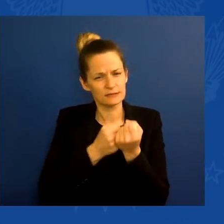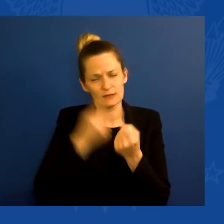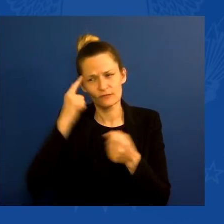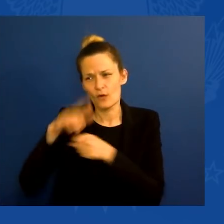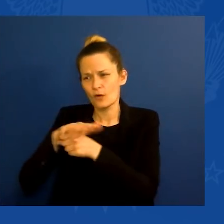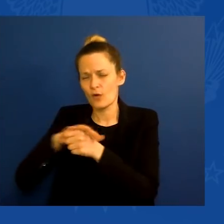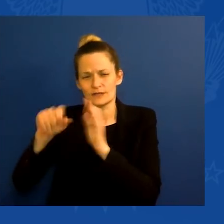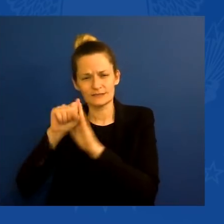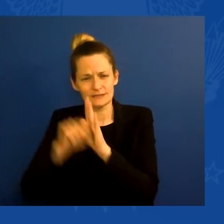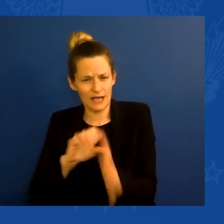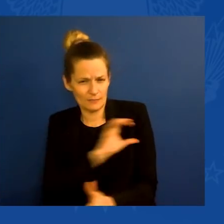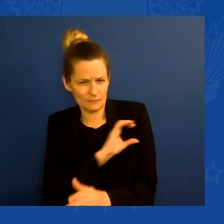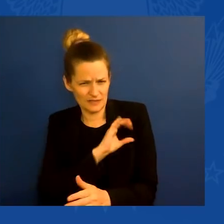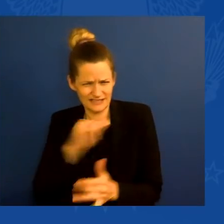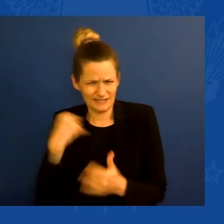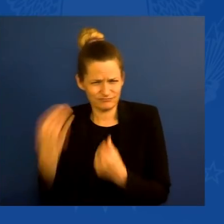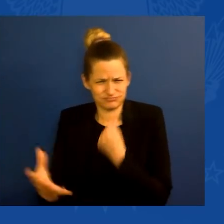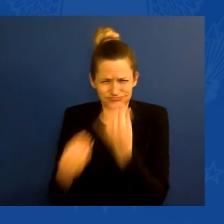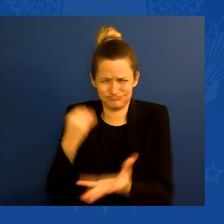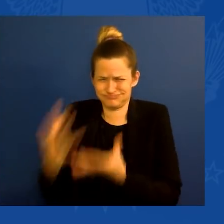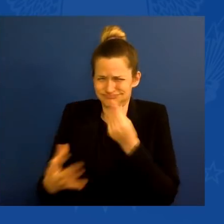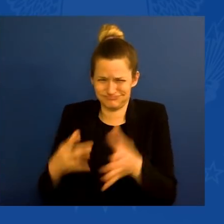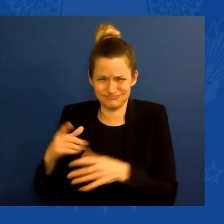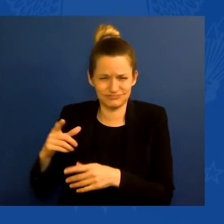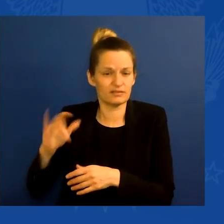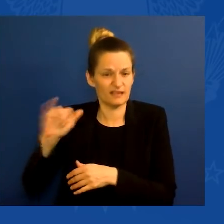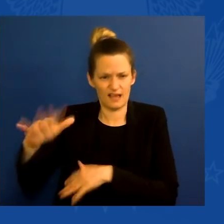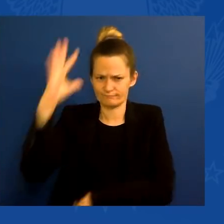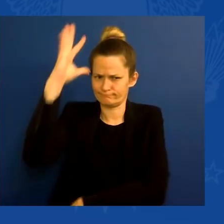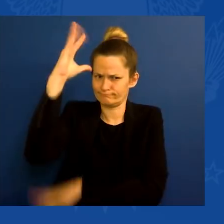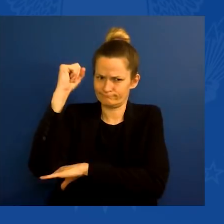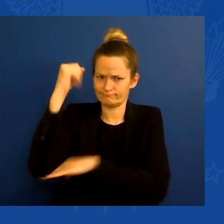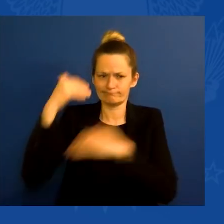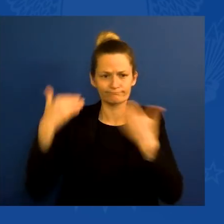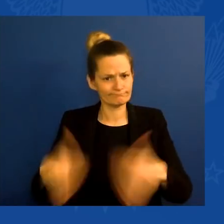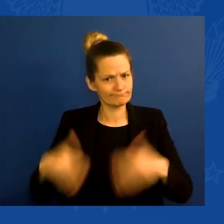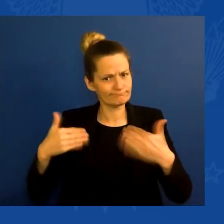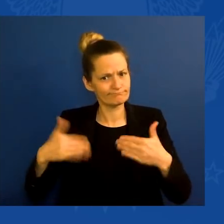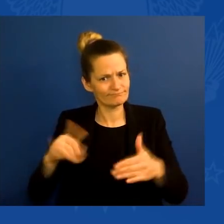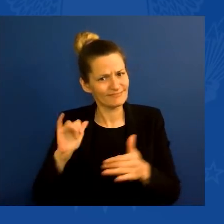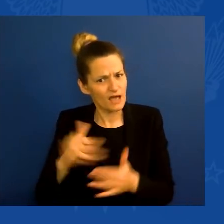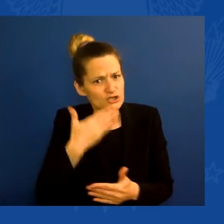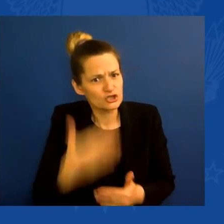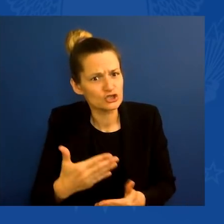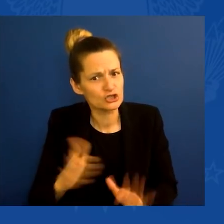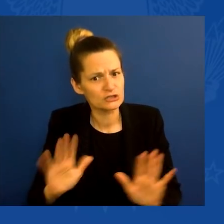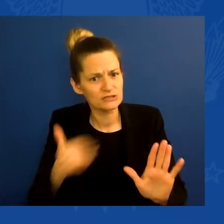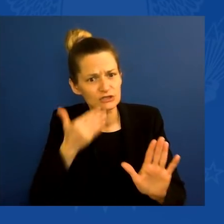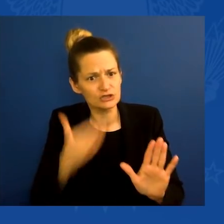there's much more work to be done. I'm committed to being your partner, as I always have.